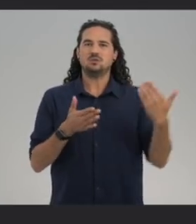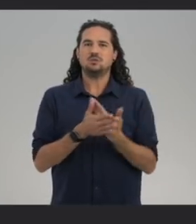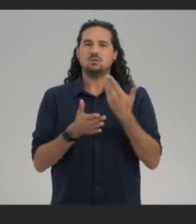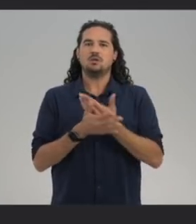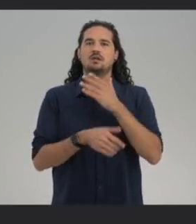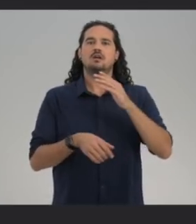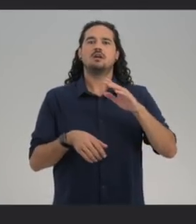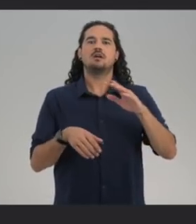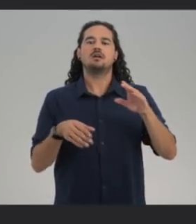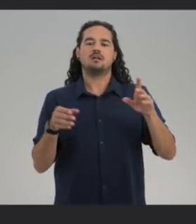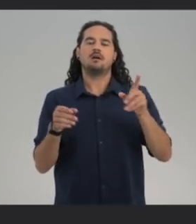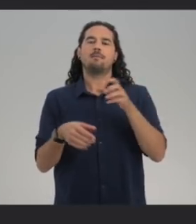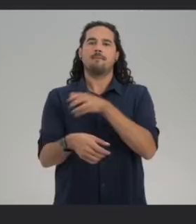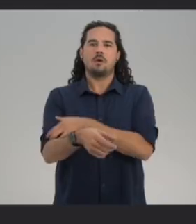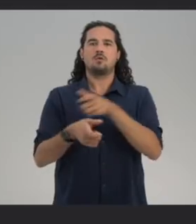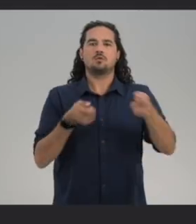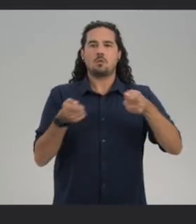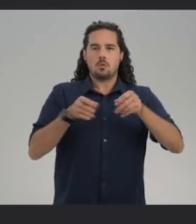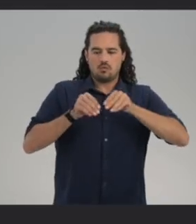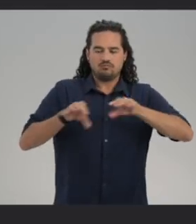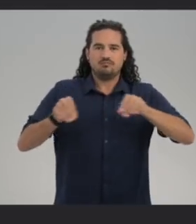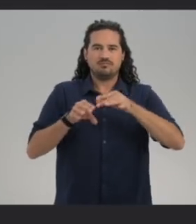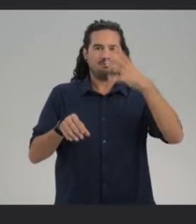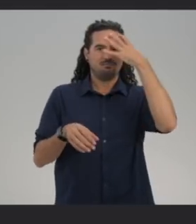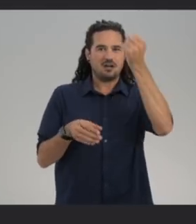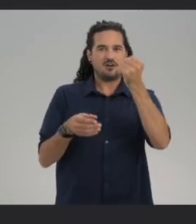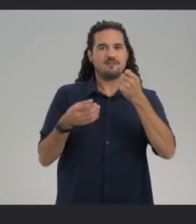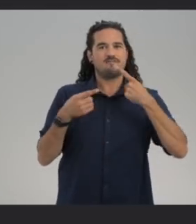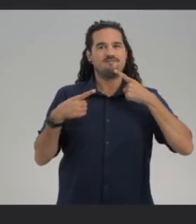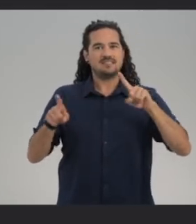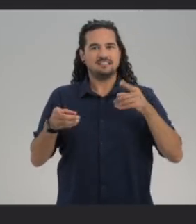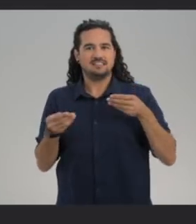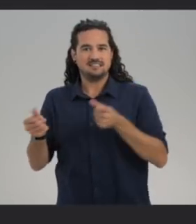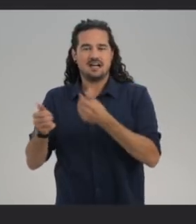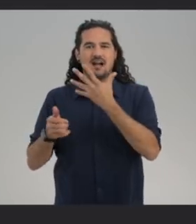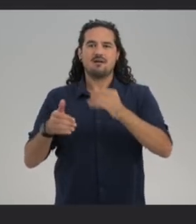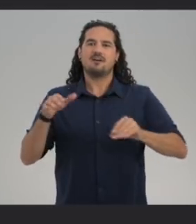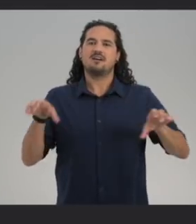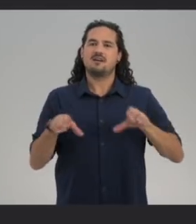that determines in real time where code runs, for maximum performance and efficiency.